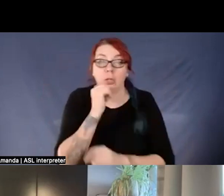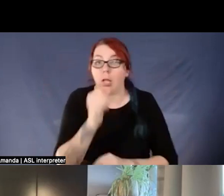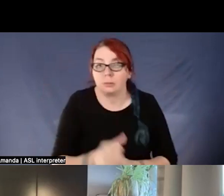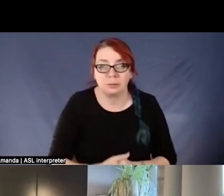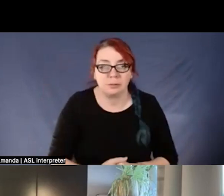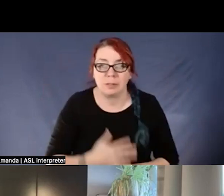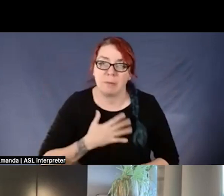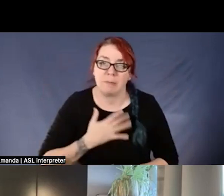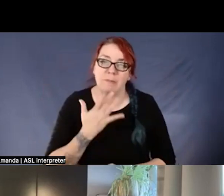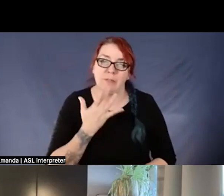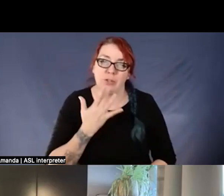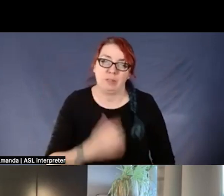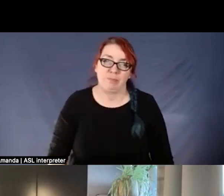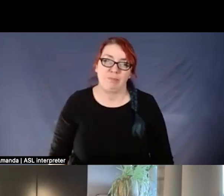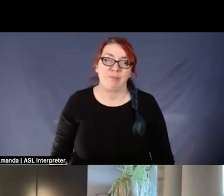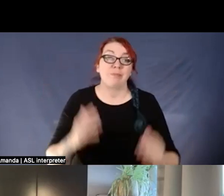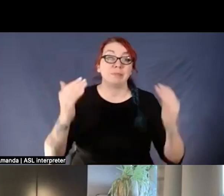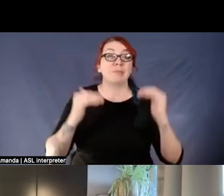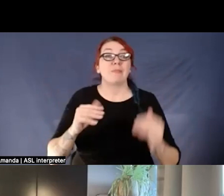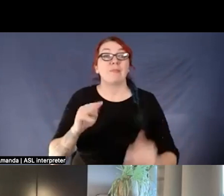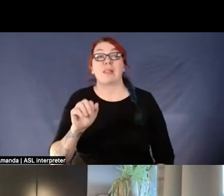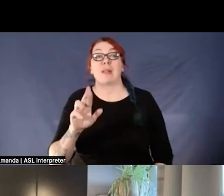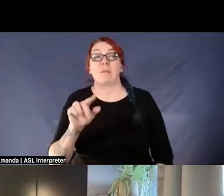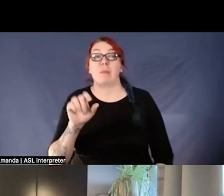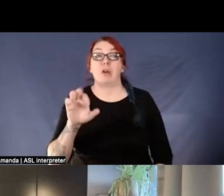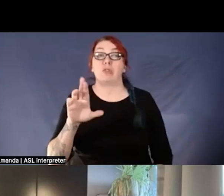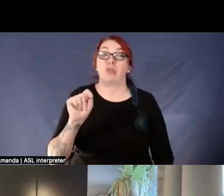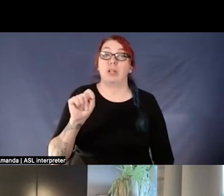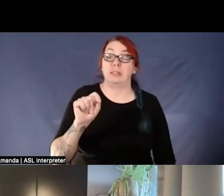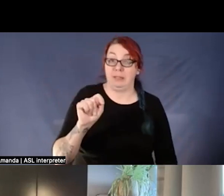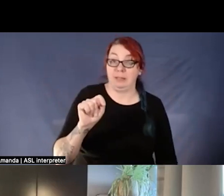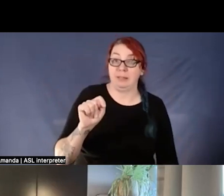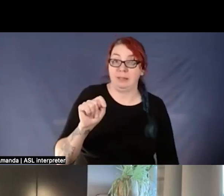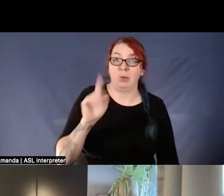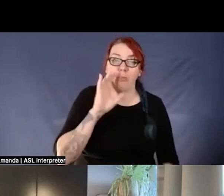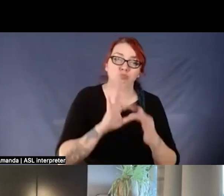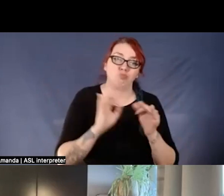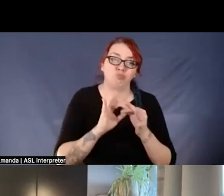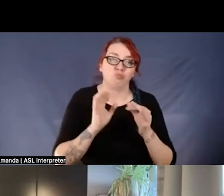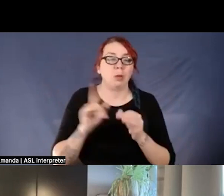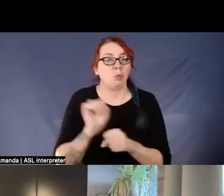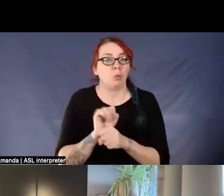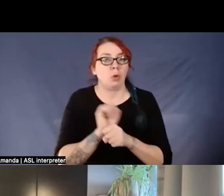Next up, we have Margaret Bryant. Margaret has worked in sales, marketing, and acquisitions for